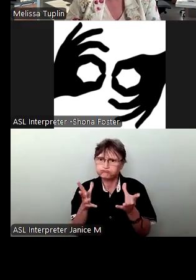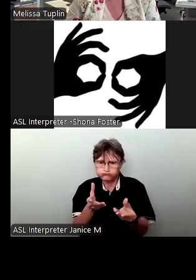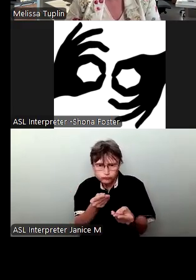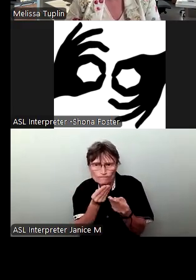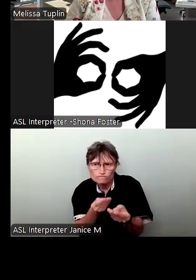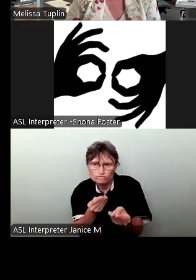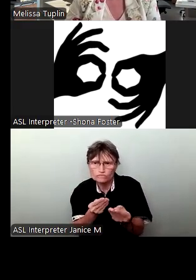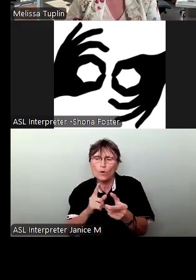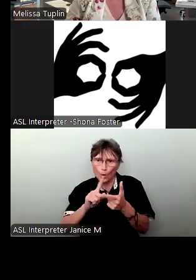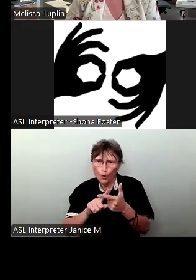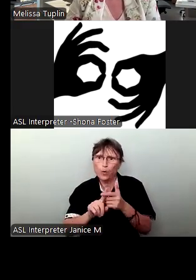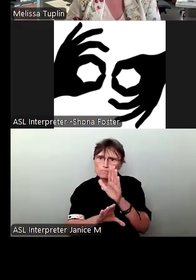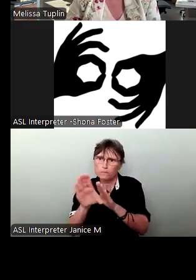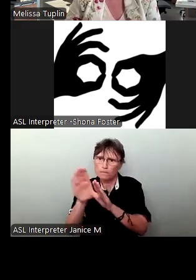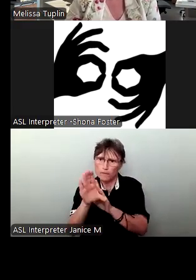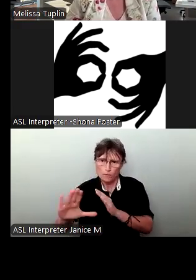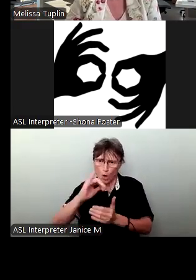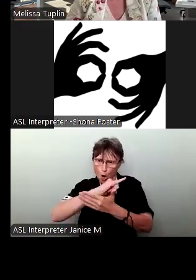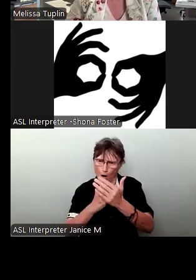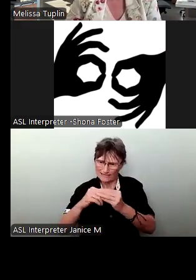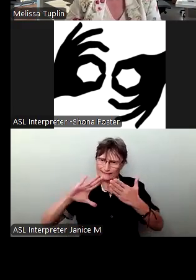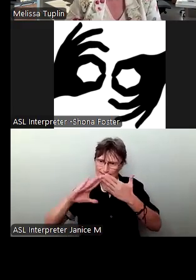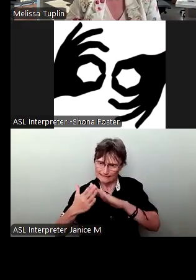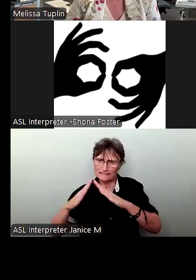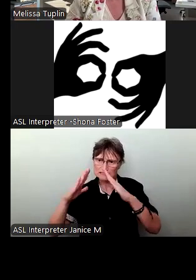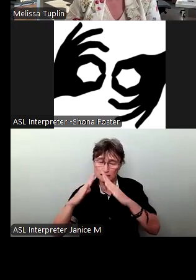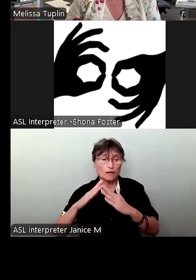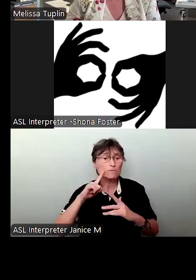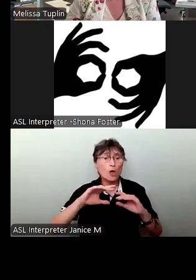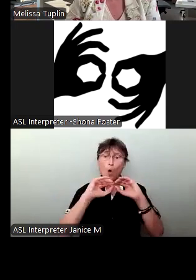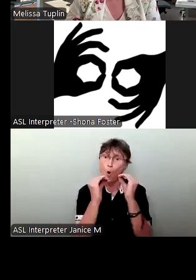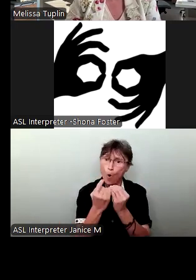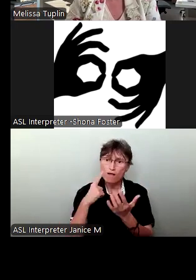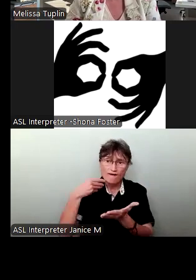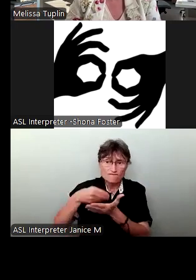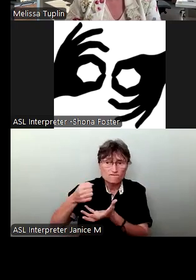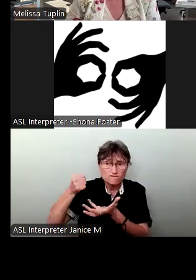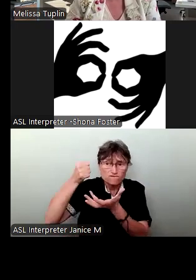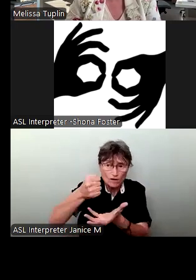city. For the organizations we fund, this means that grantees are ensuring that they are working